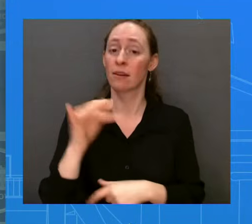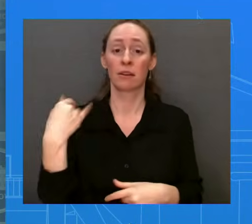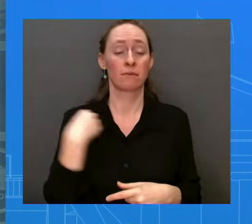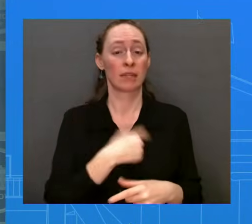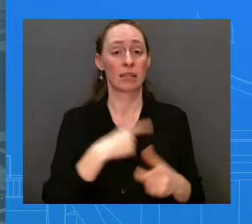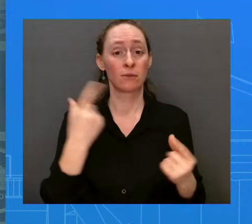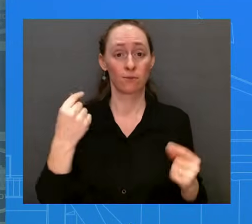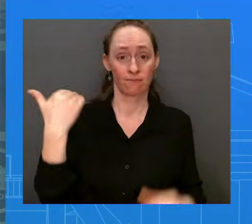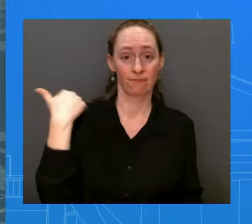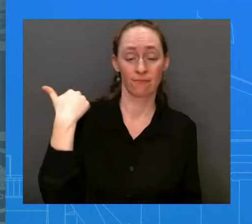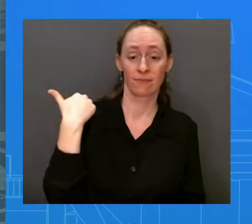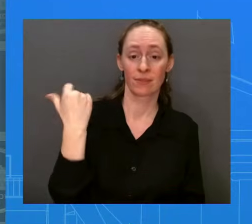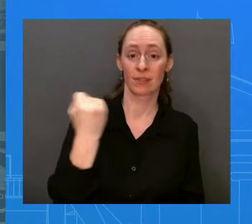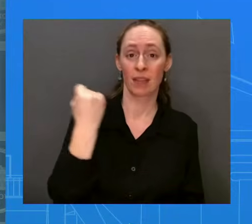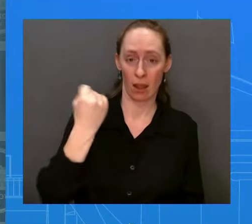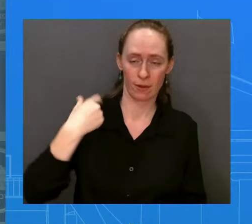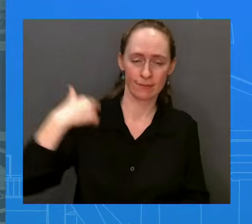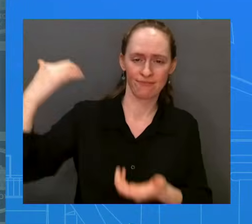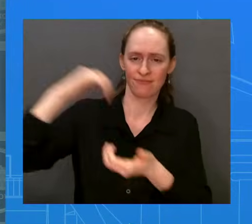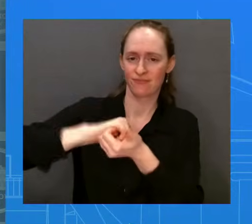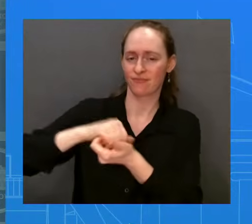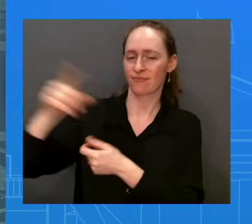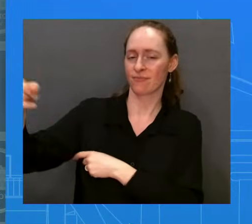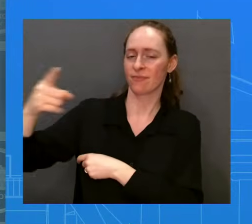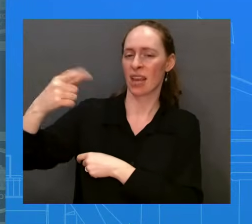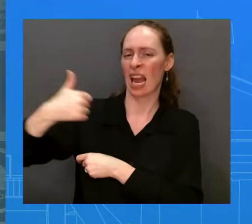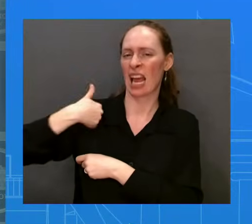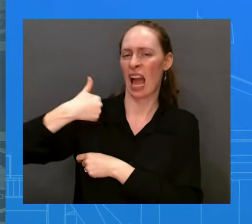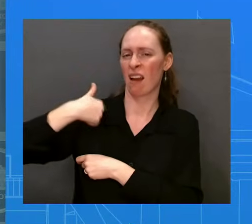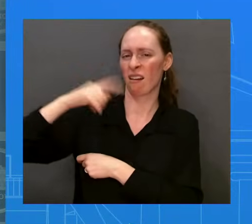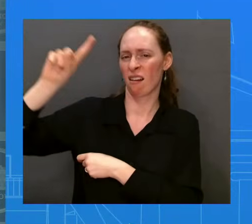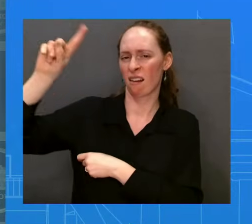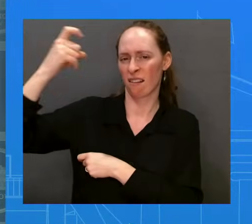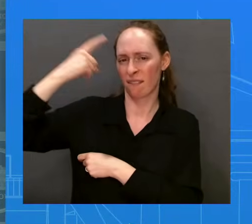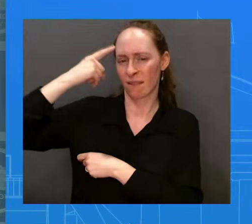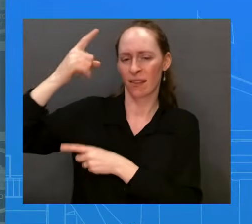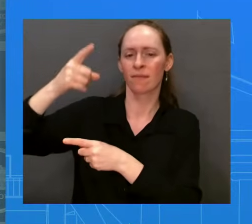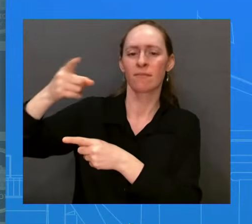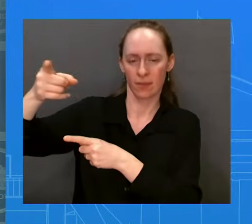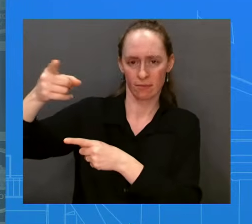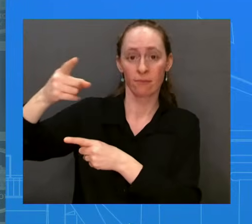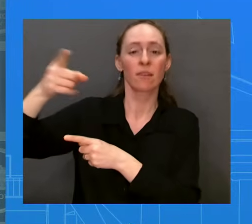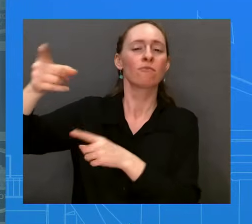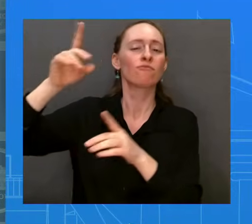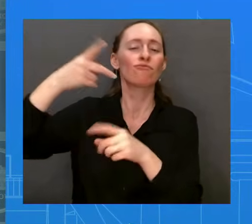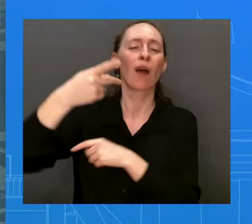with Prime Minister Trudeau. The spy balloon was, of course, different, because we knew precisely where that was.